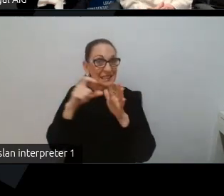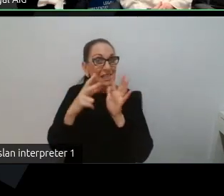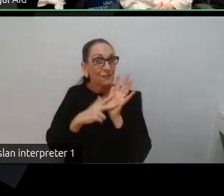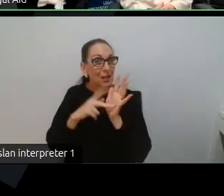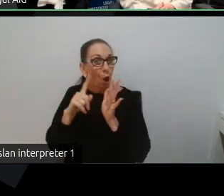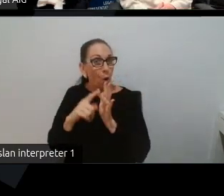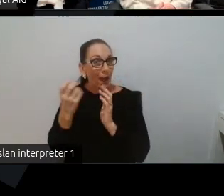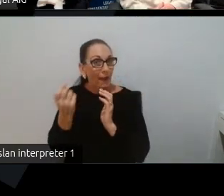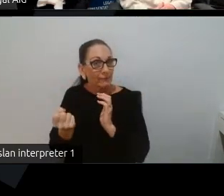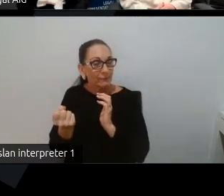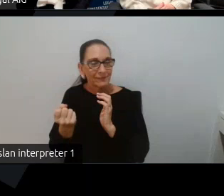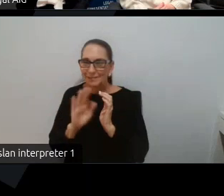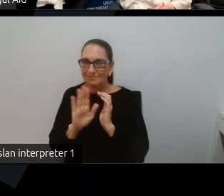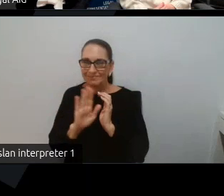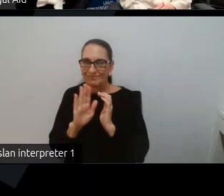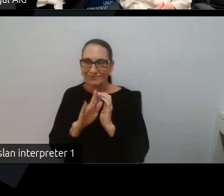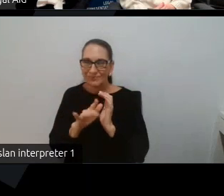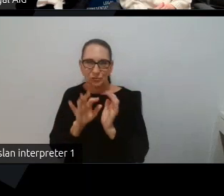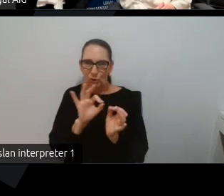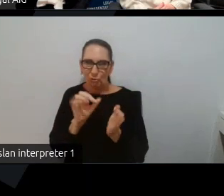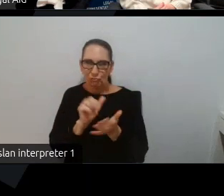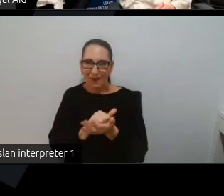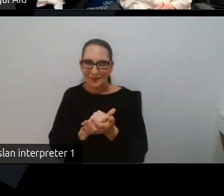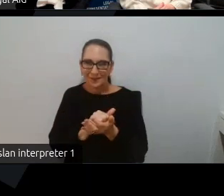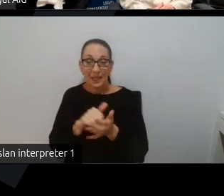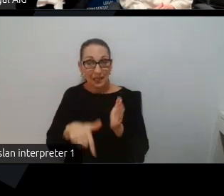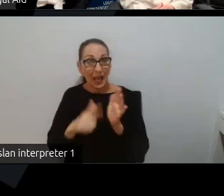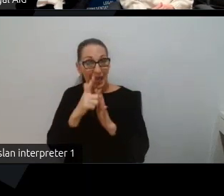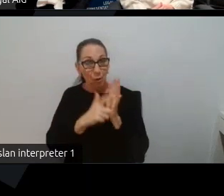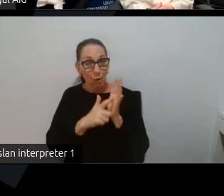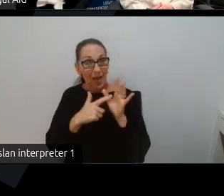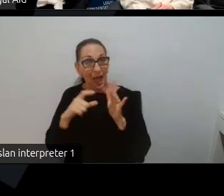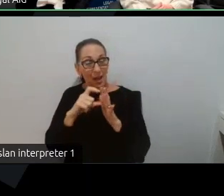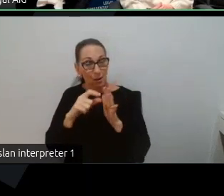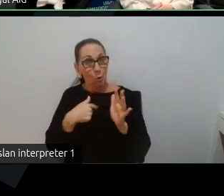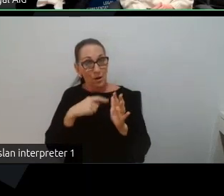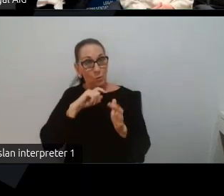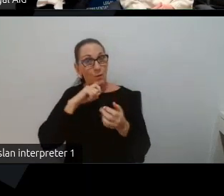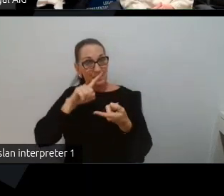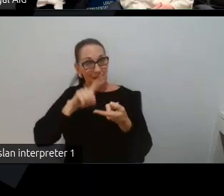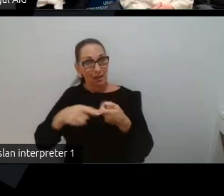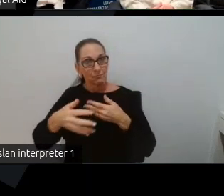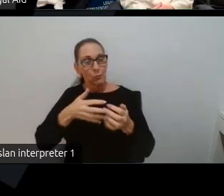But that's not the case at legal aid. um we will conference a matter if there's a protection order